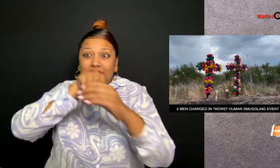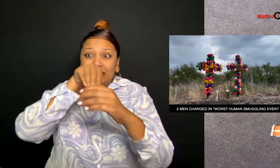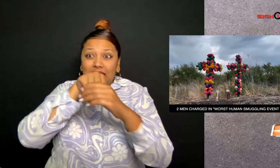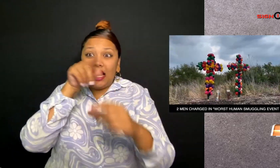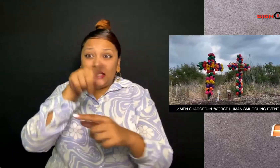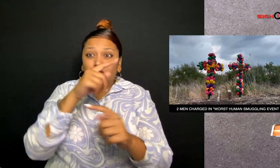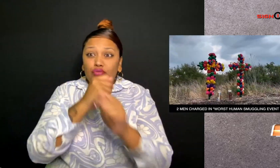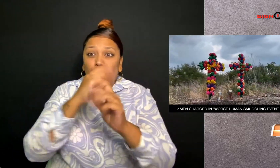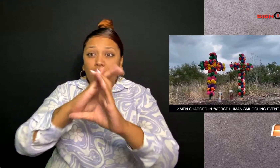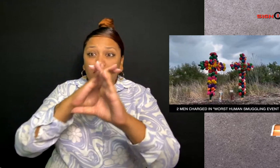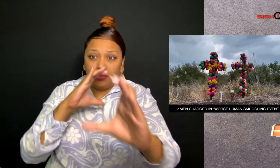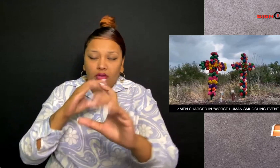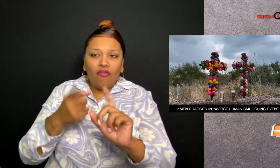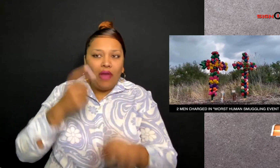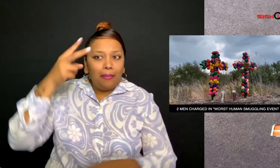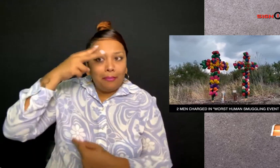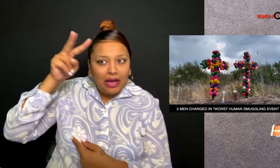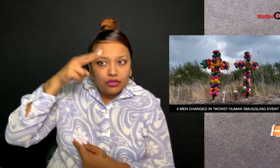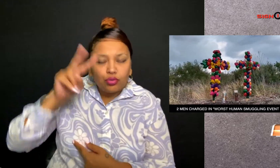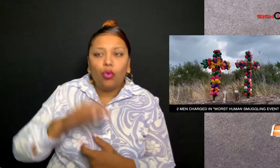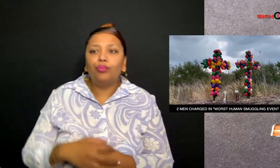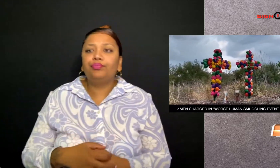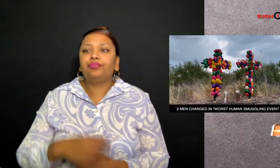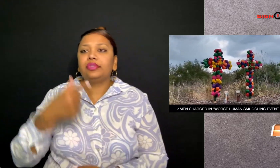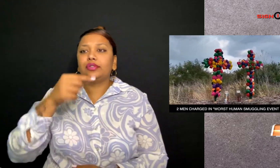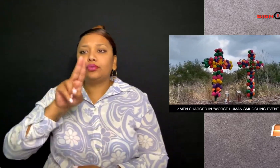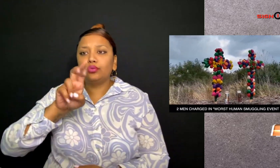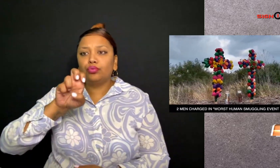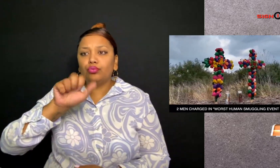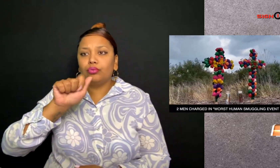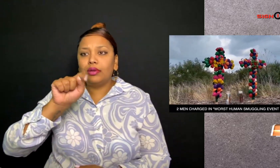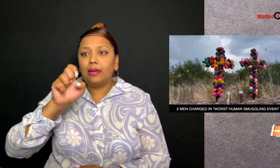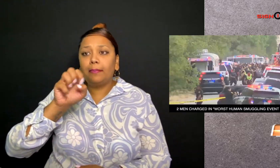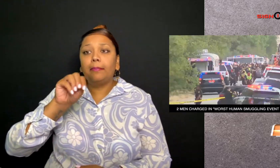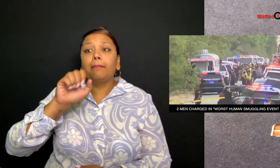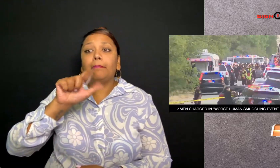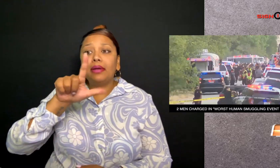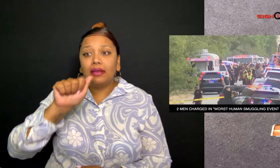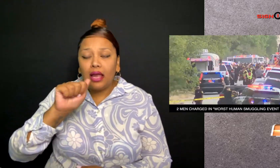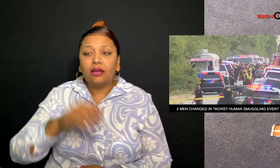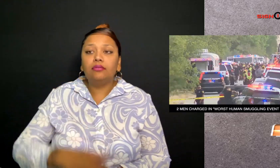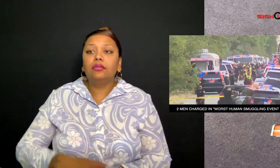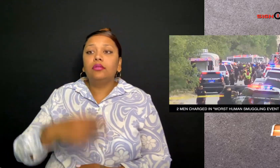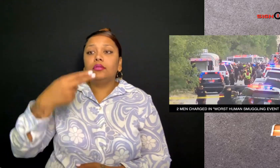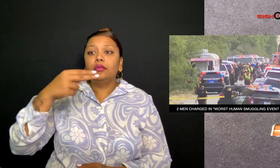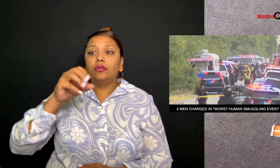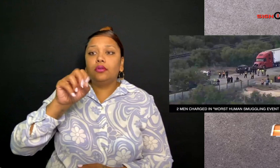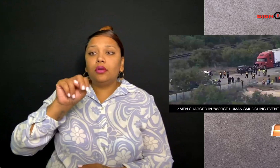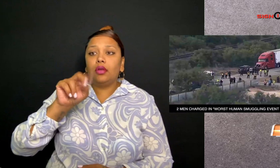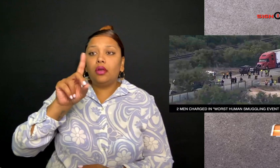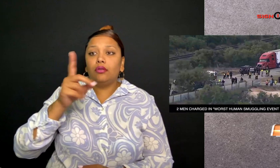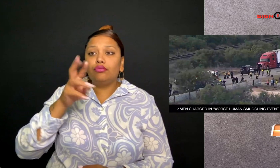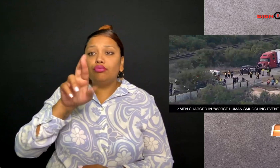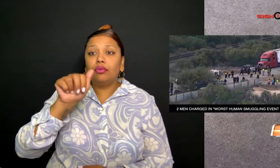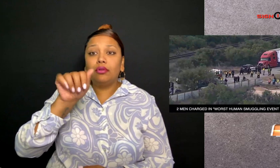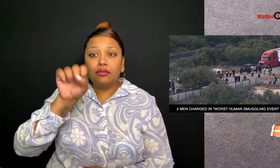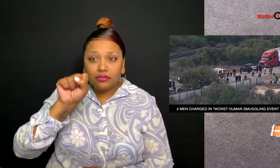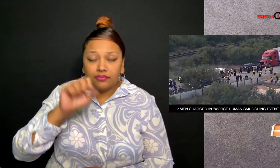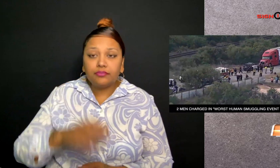authorities say a person walking by heard a cry for help coming from inside the truck